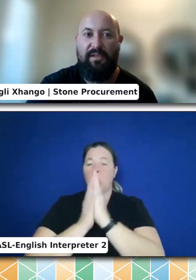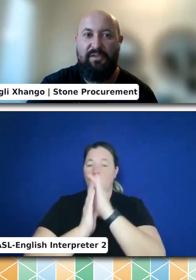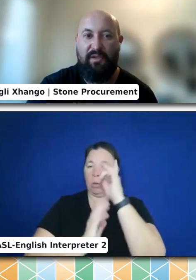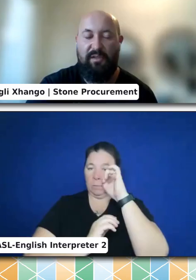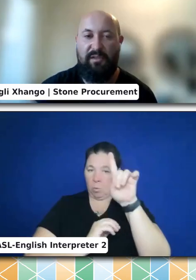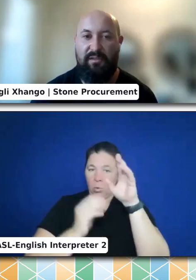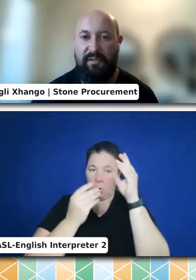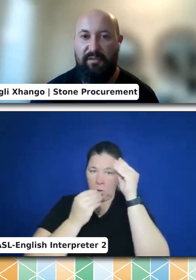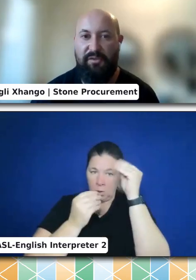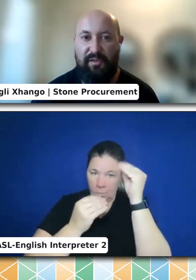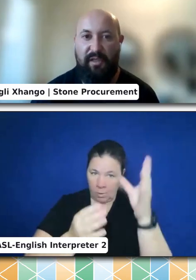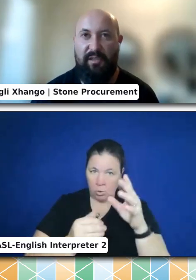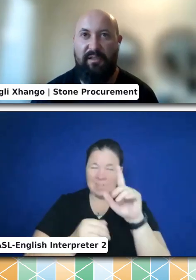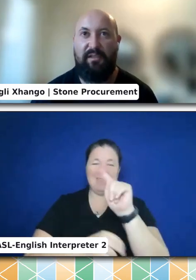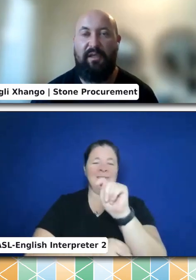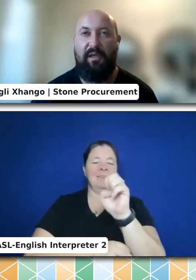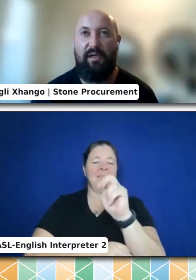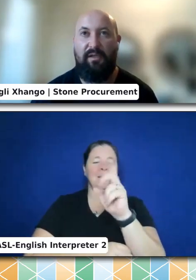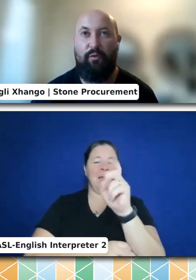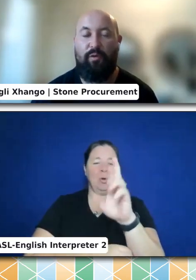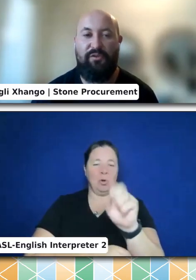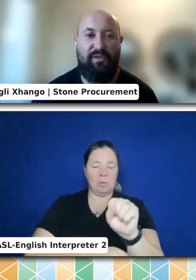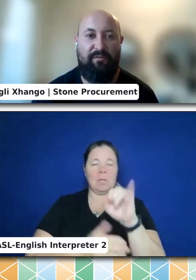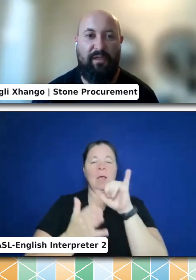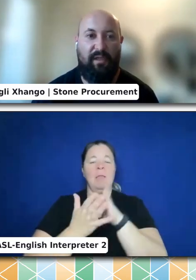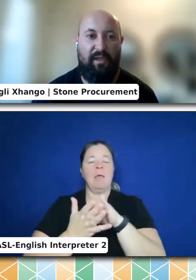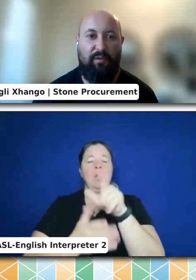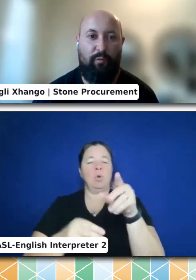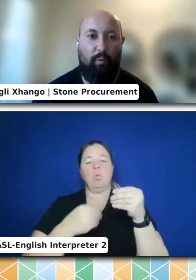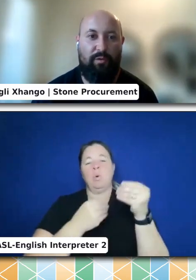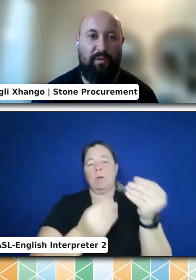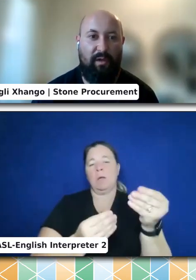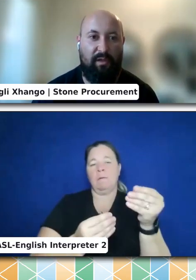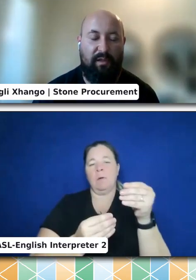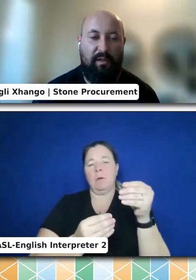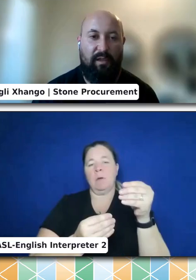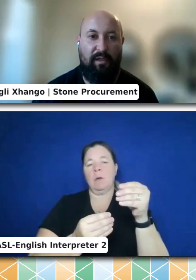These are tenders that. Uh, you are just giving a quote on.